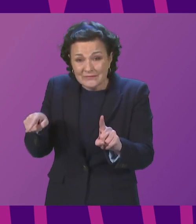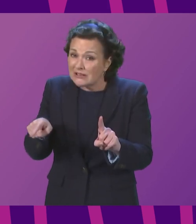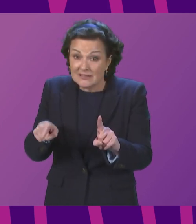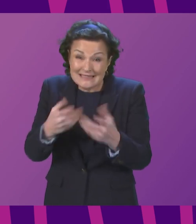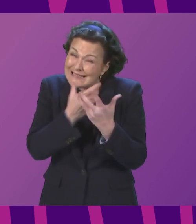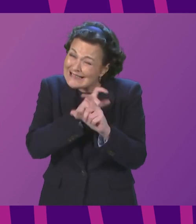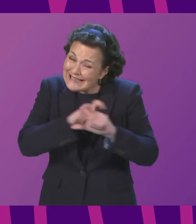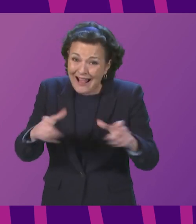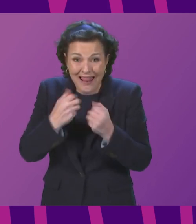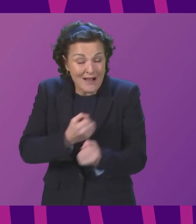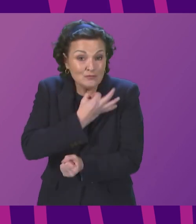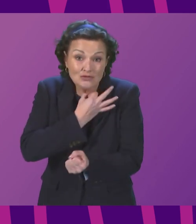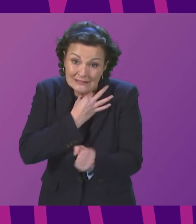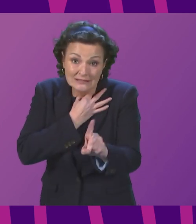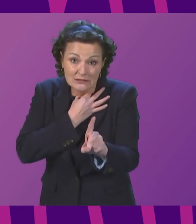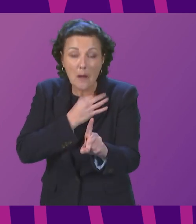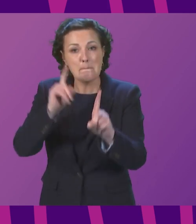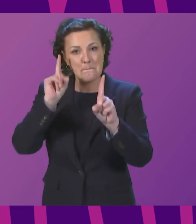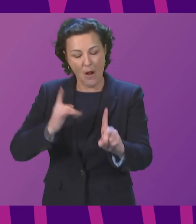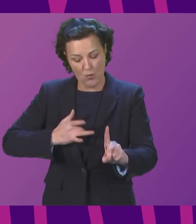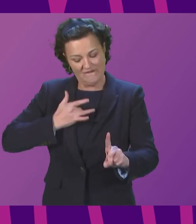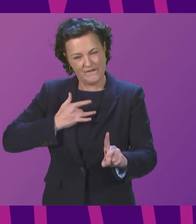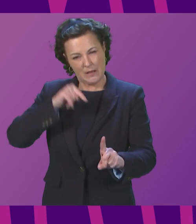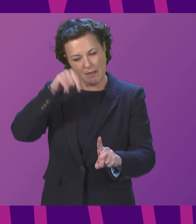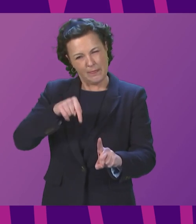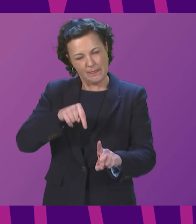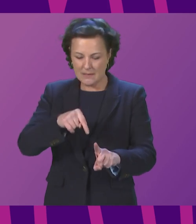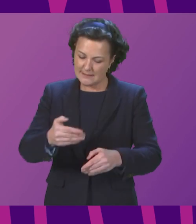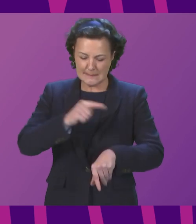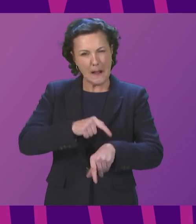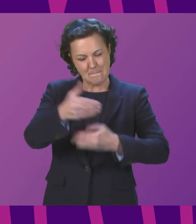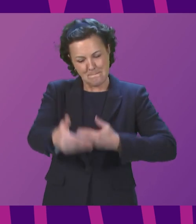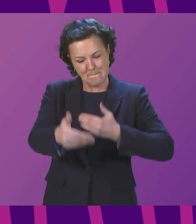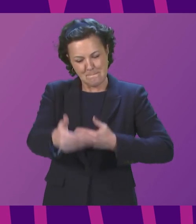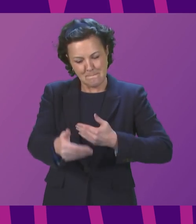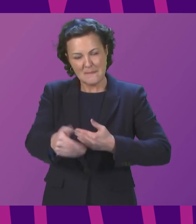stage of the pandemic, they strike an appropriate balance between the continuing importance